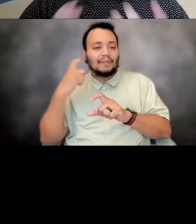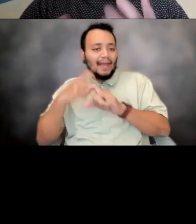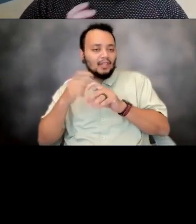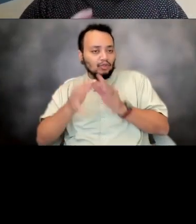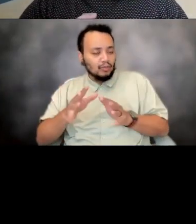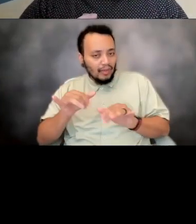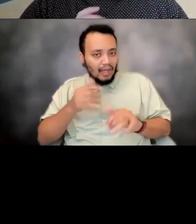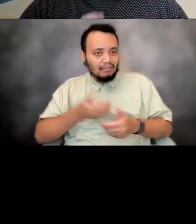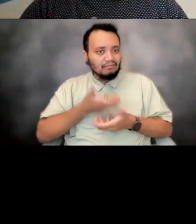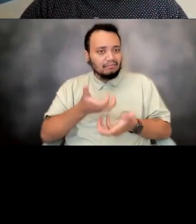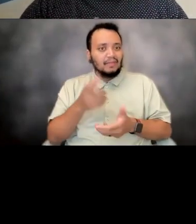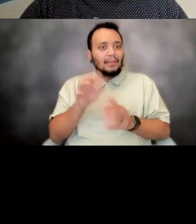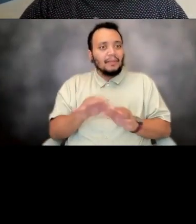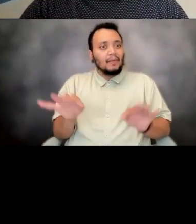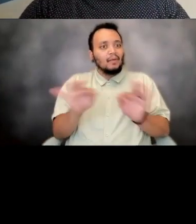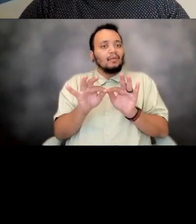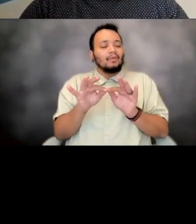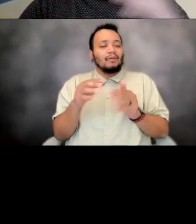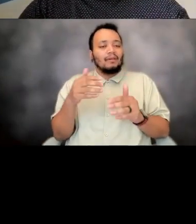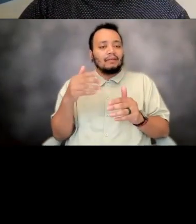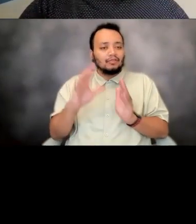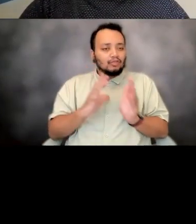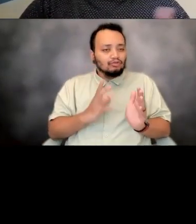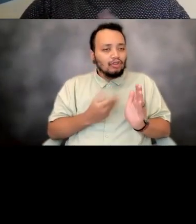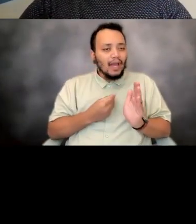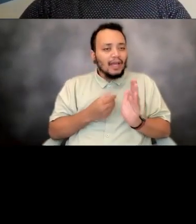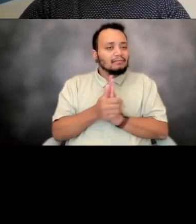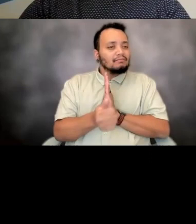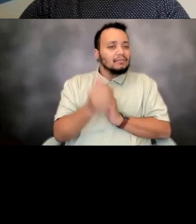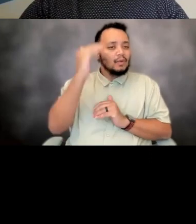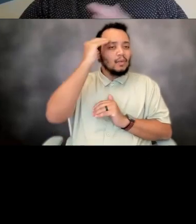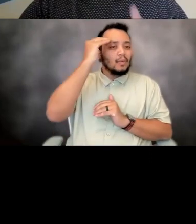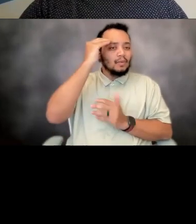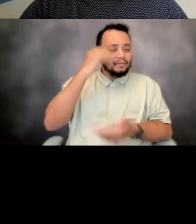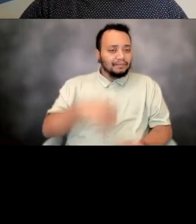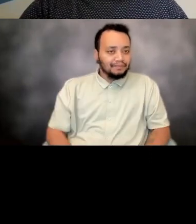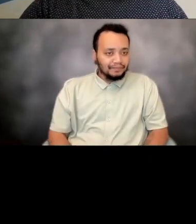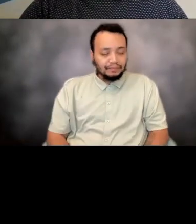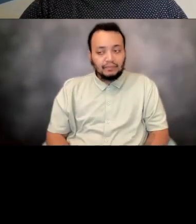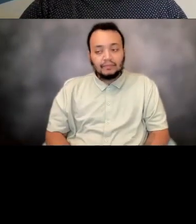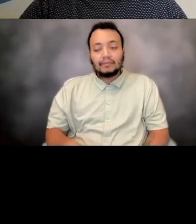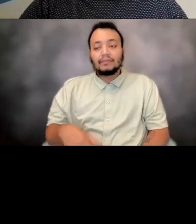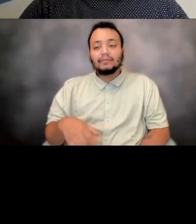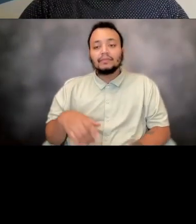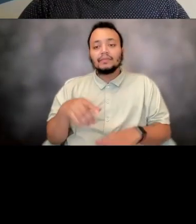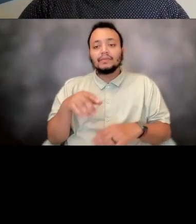a different interpreter every time. Every time I have a medical interpreter, an appointment related to my body,